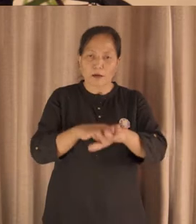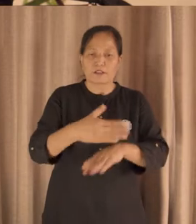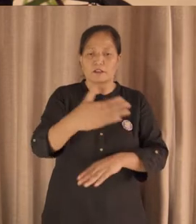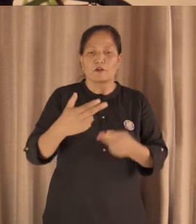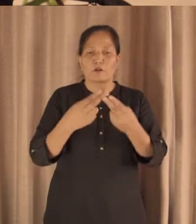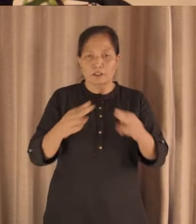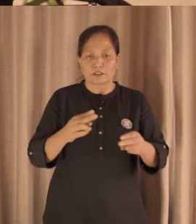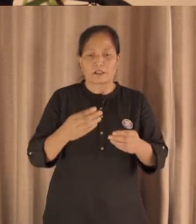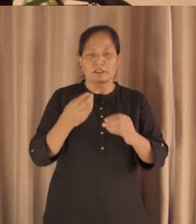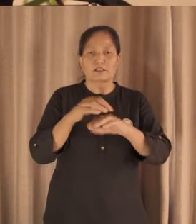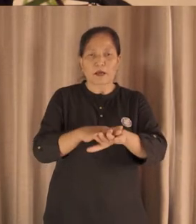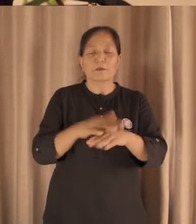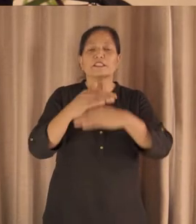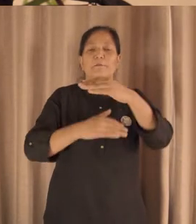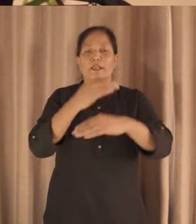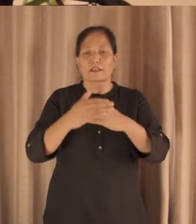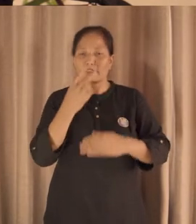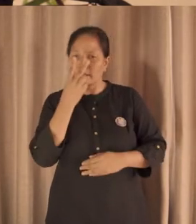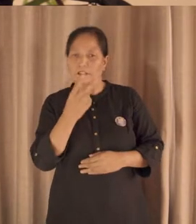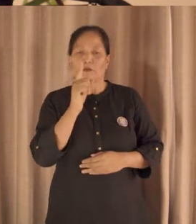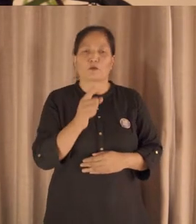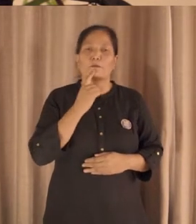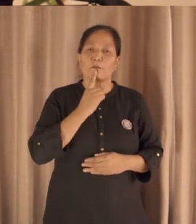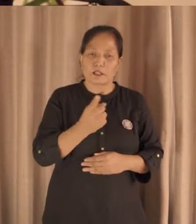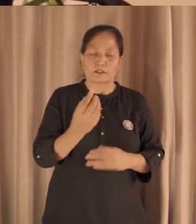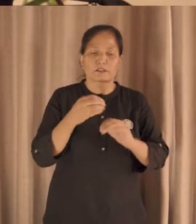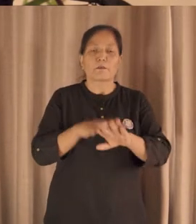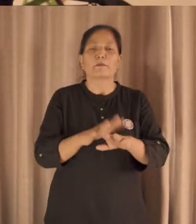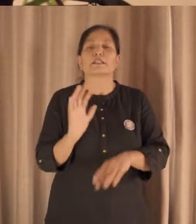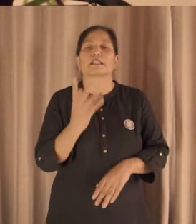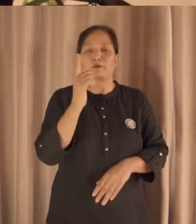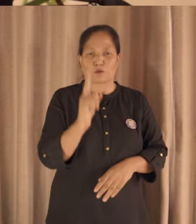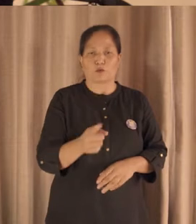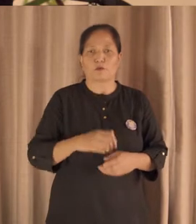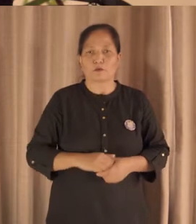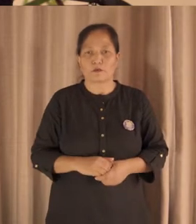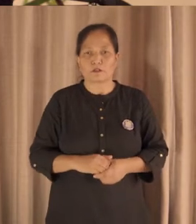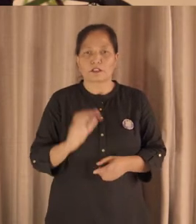the frame or writing 308 articles and 9 schedules. We have had 5-7 constitutions prior as well.